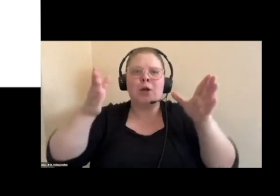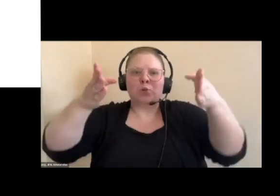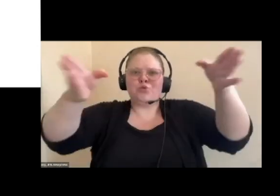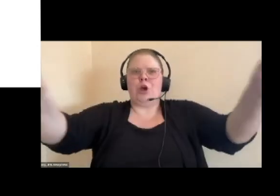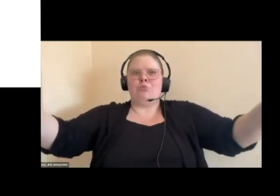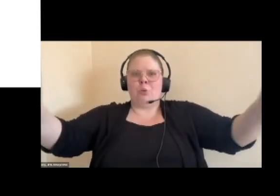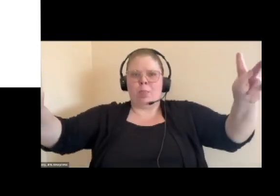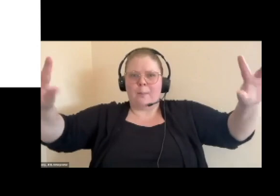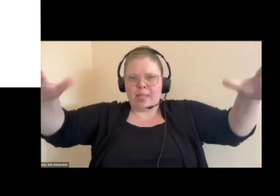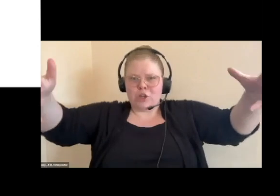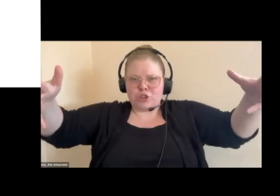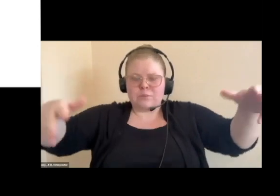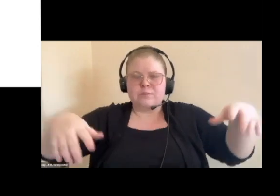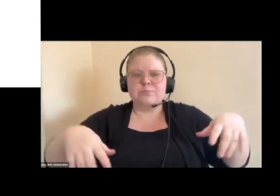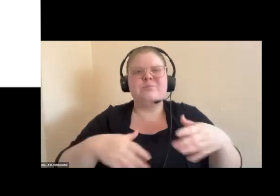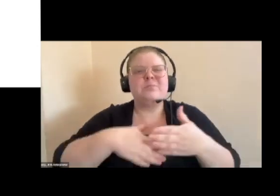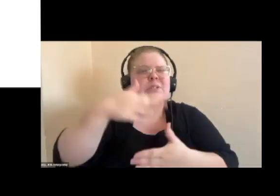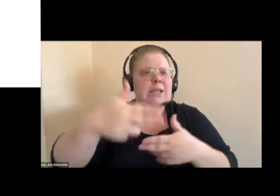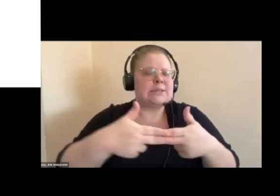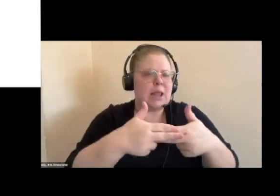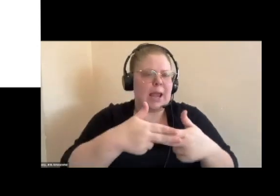If you go to the next slide